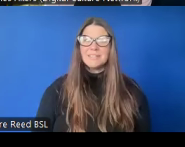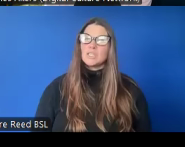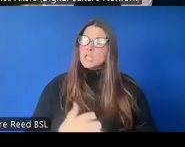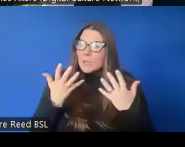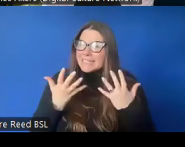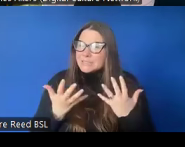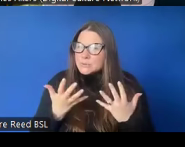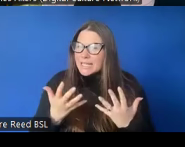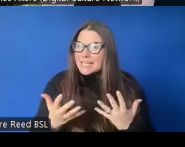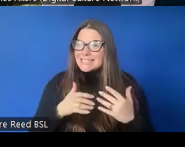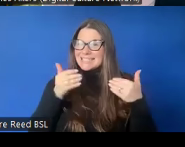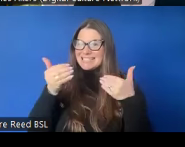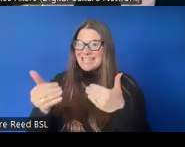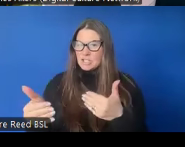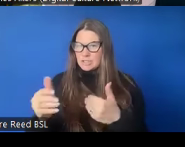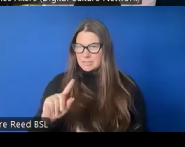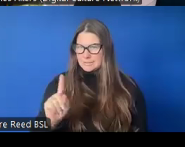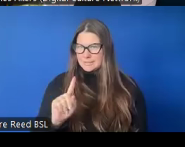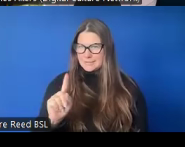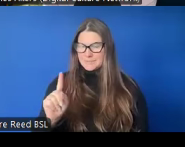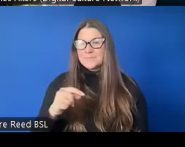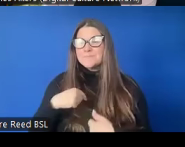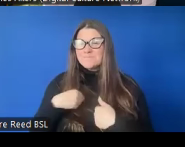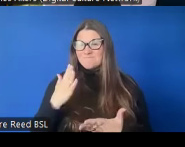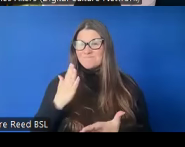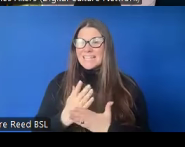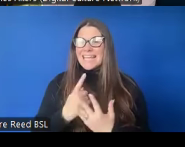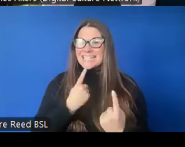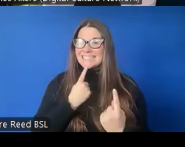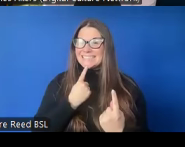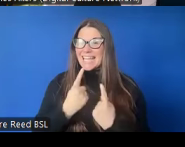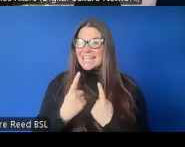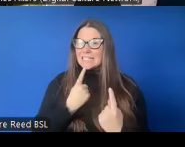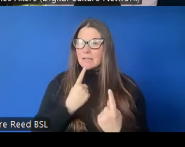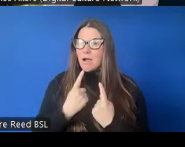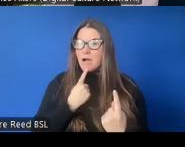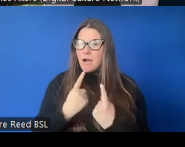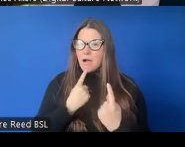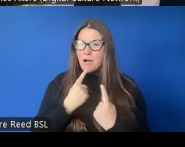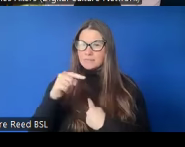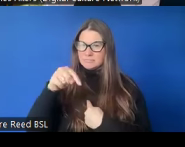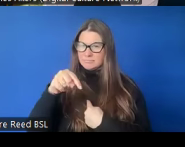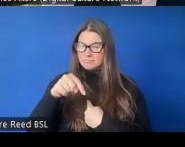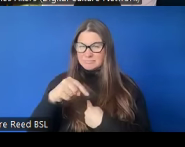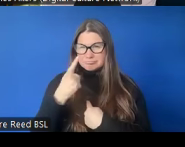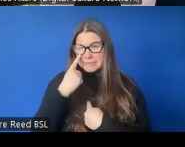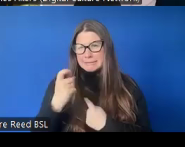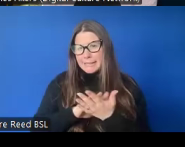it's all about data as a topic, because it can mean a lot of things for a lot of people.